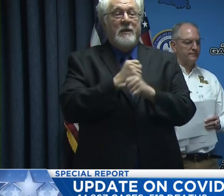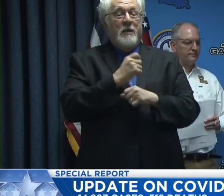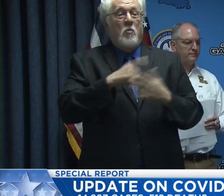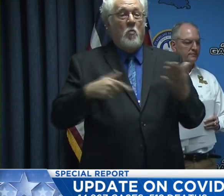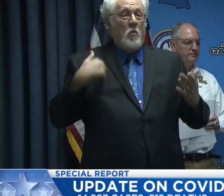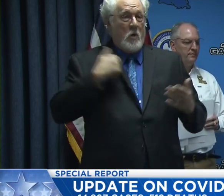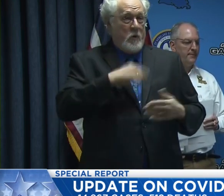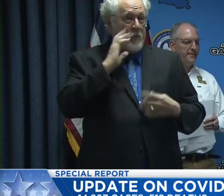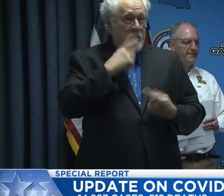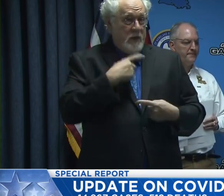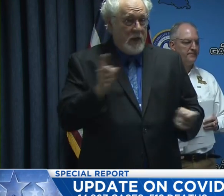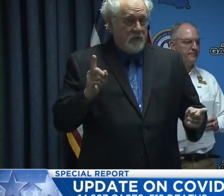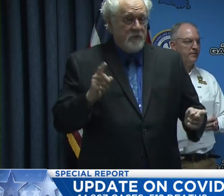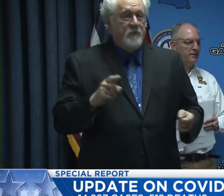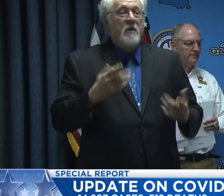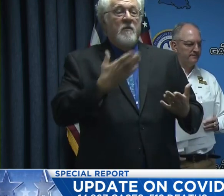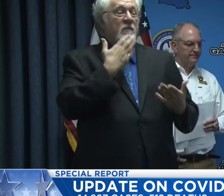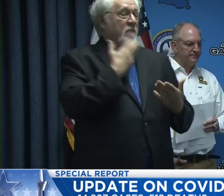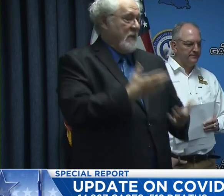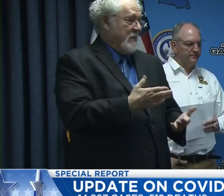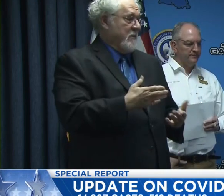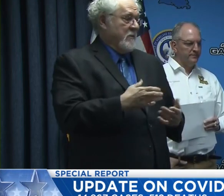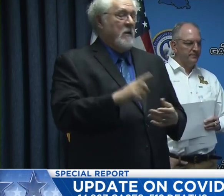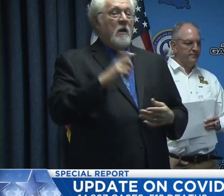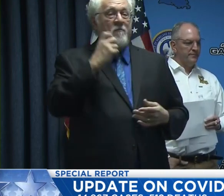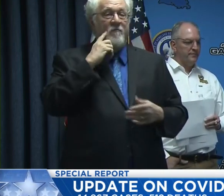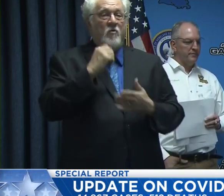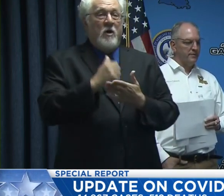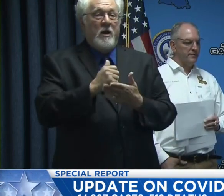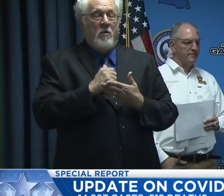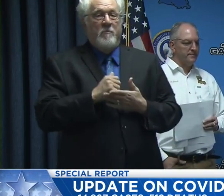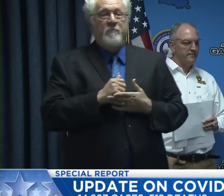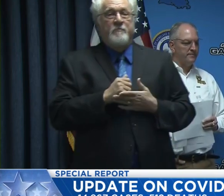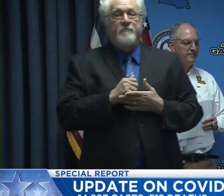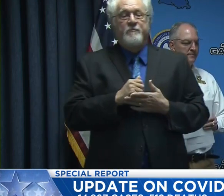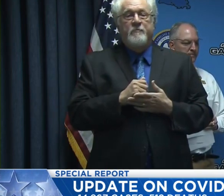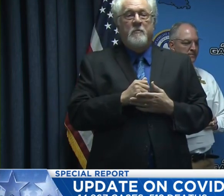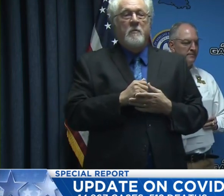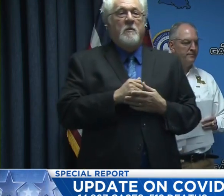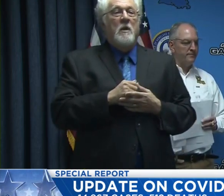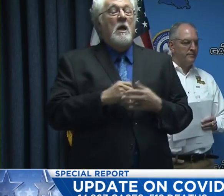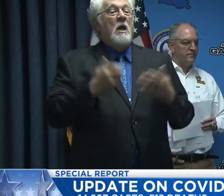RATE ROWS. I ASKED FOR HIS ASSISTANCE IN HELPING TO SECURE WHAT WE'RE